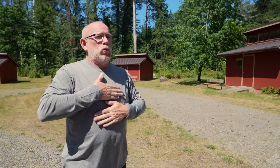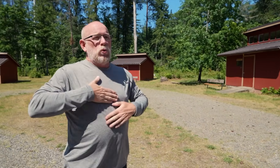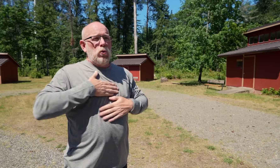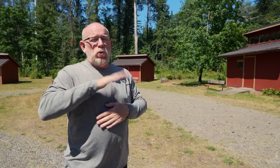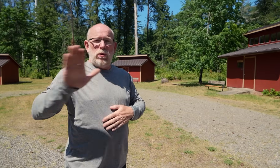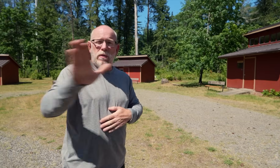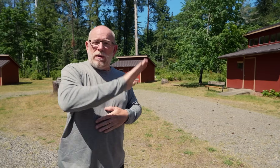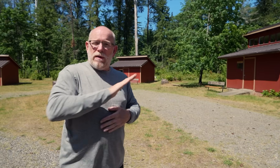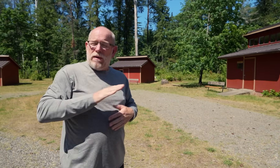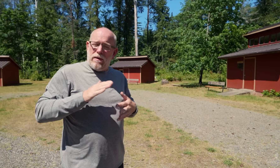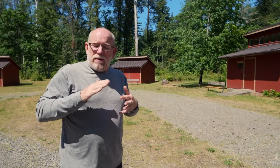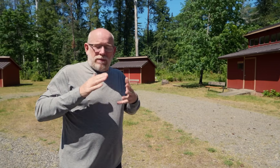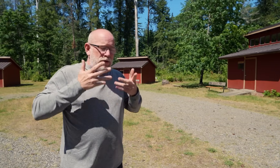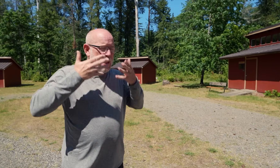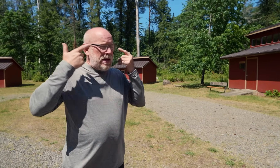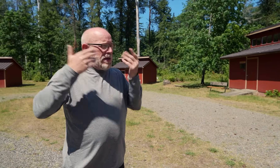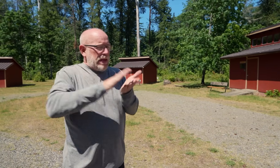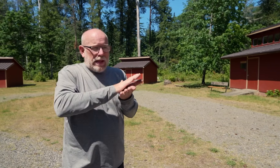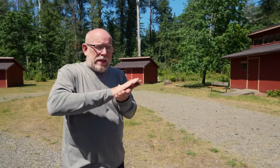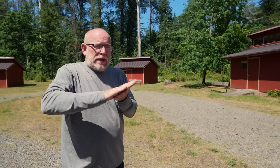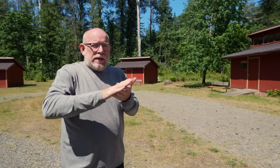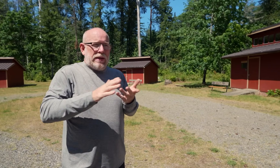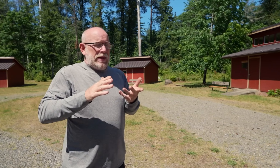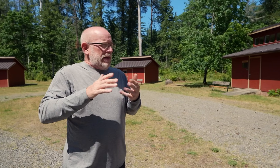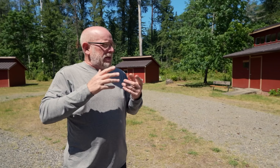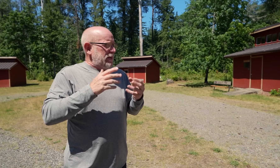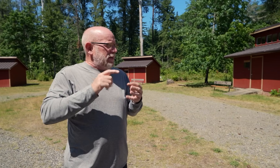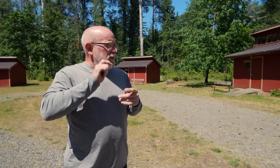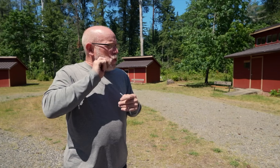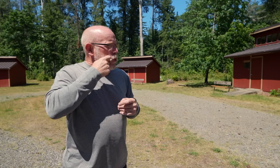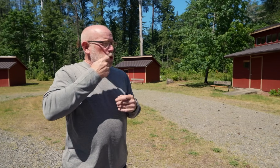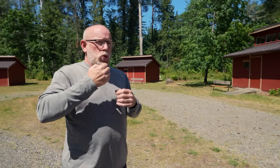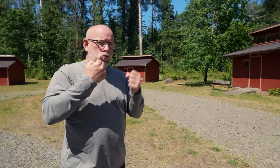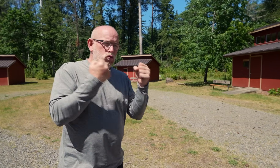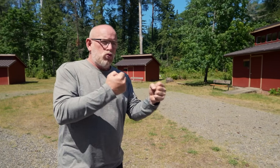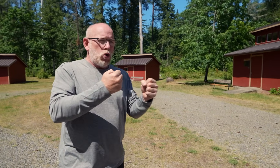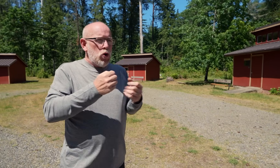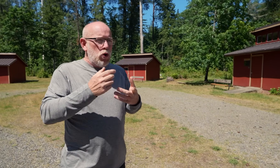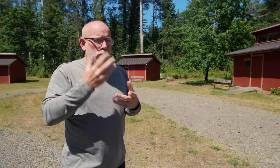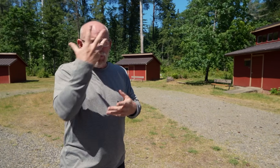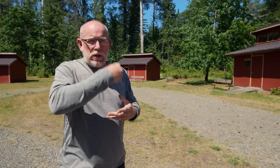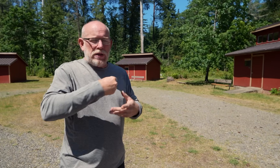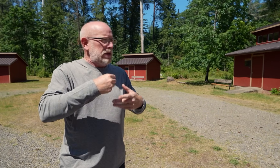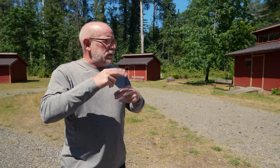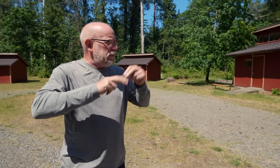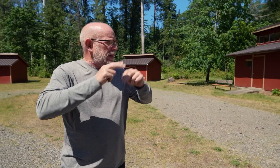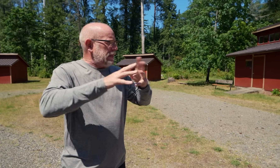enjoy their friendly, clean, cool, strong, pretty buildings.